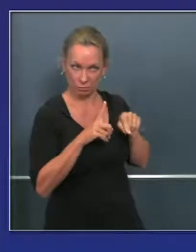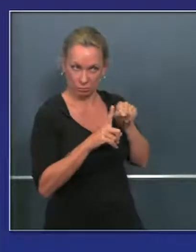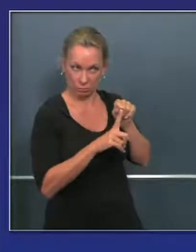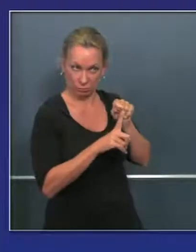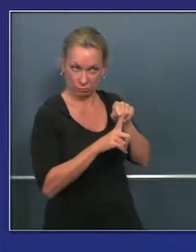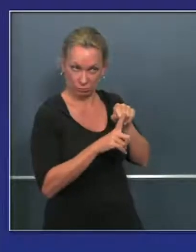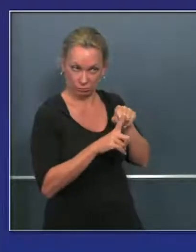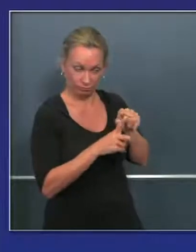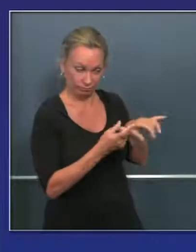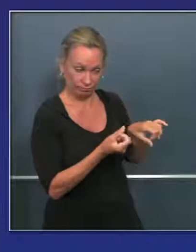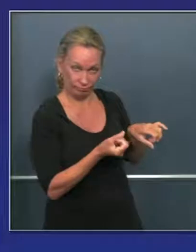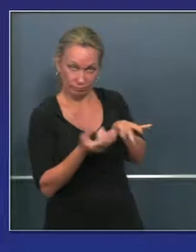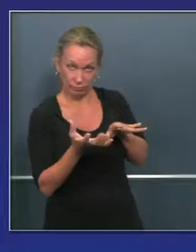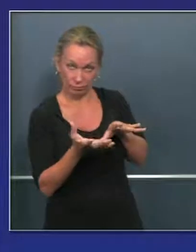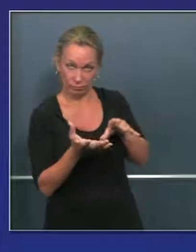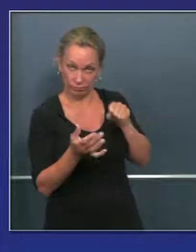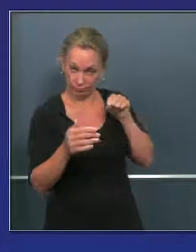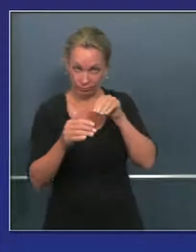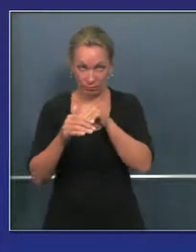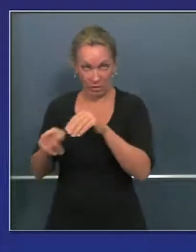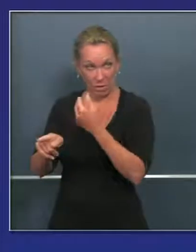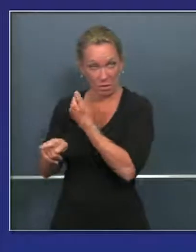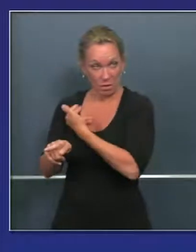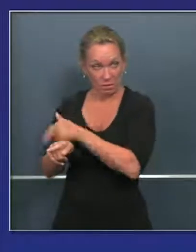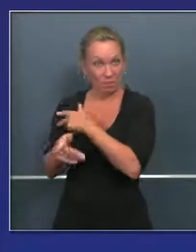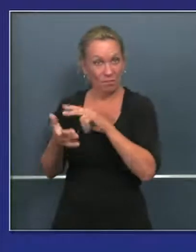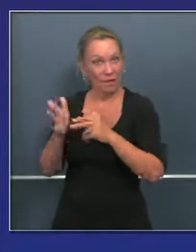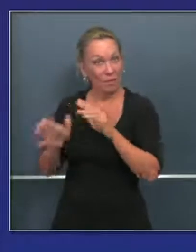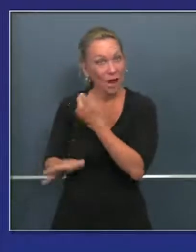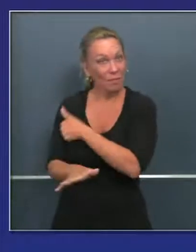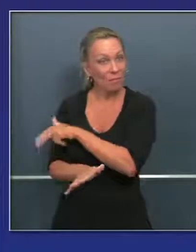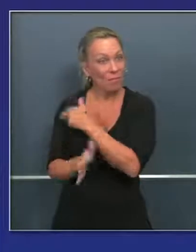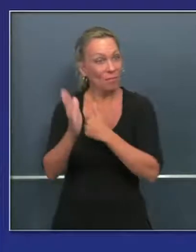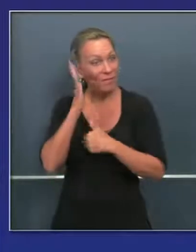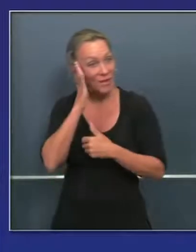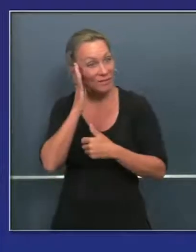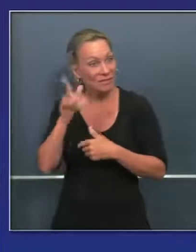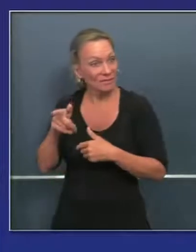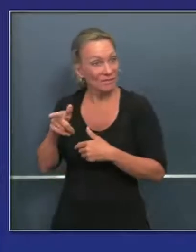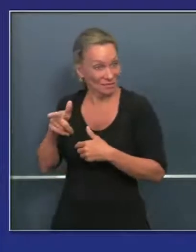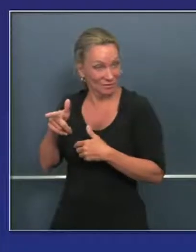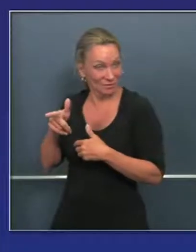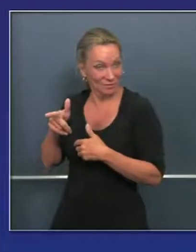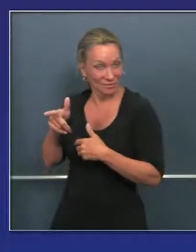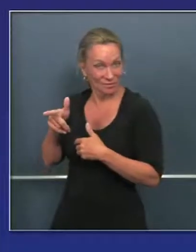total hospital system capacity also reference on this slide is the total number admitted patients